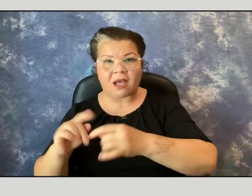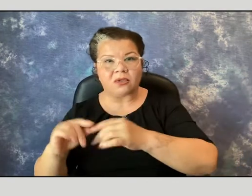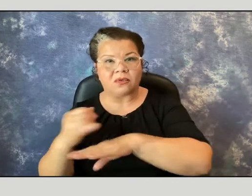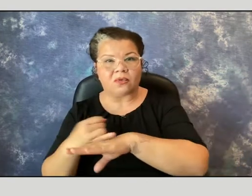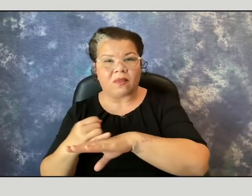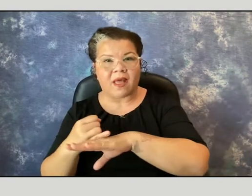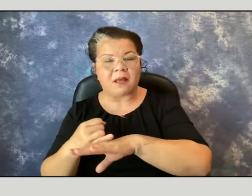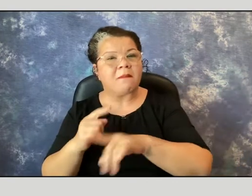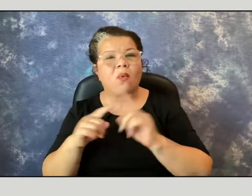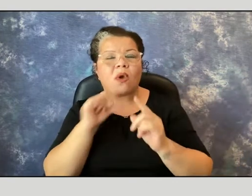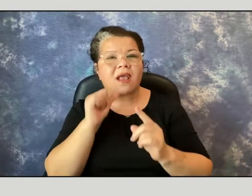Thank you. - I'll tap in.